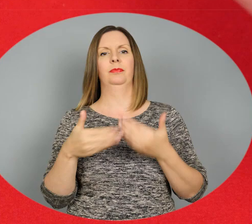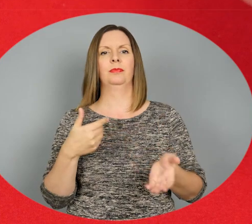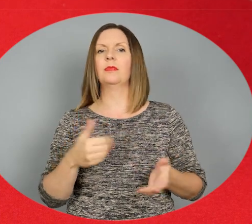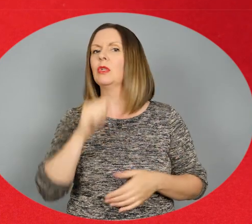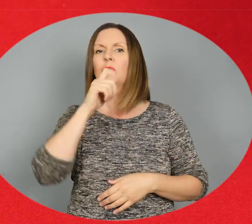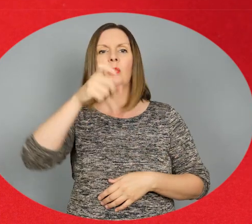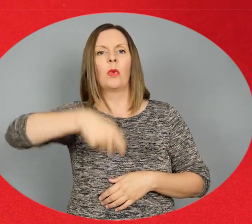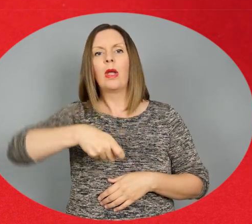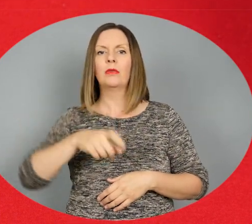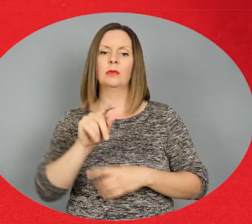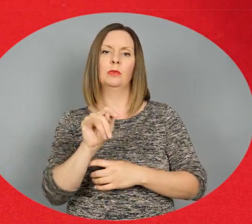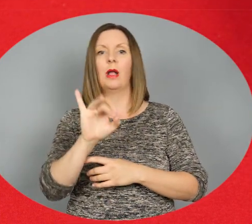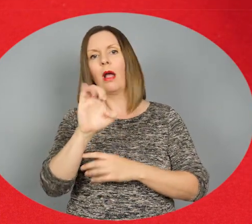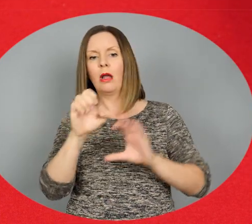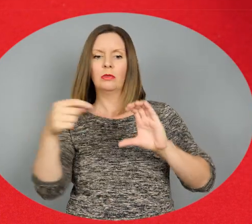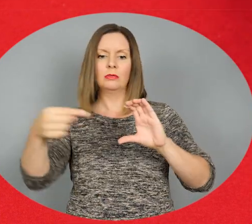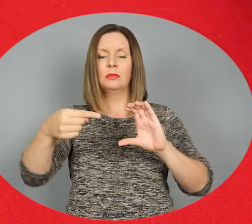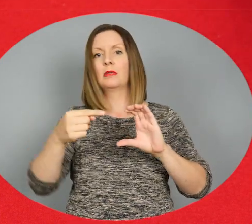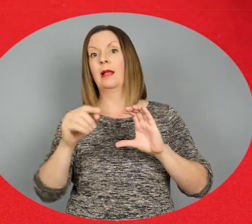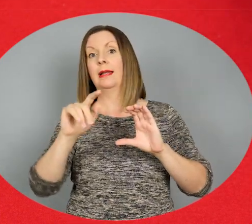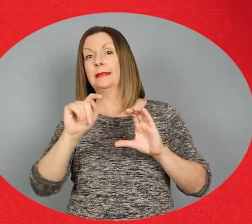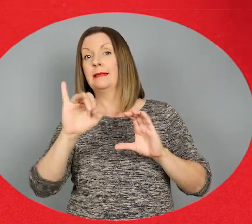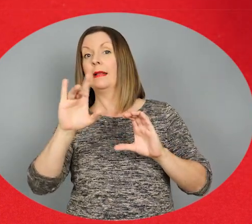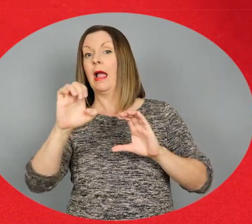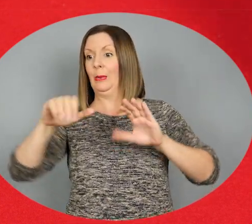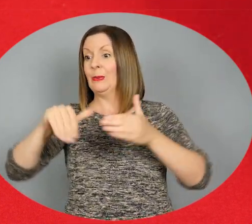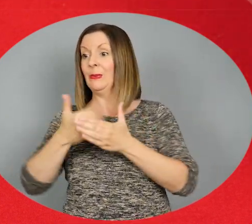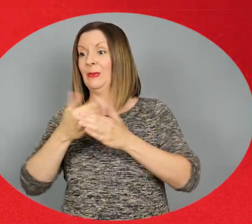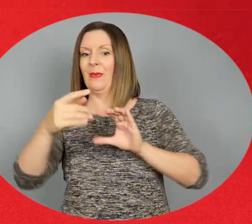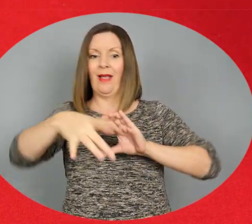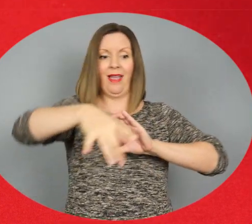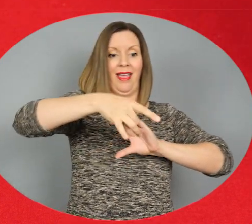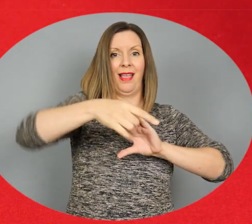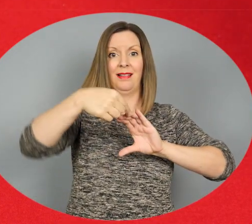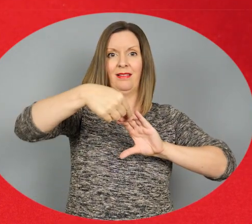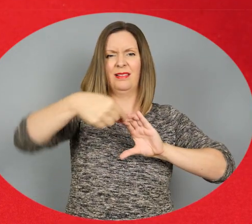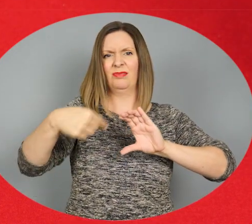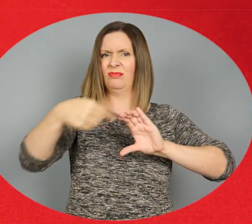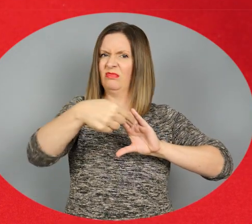go into any empty space. They don’t have to be placed adjacent to tiles that you had